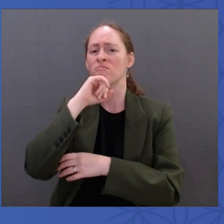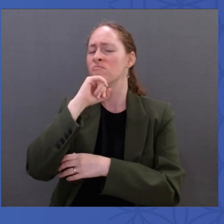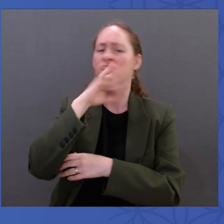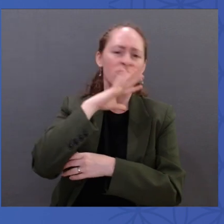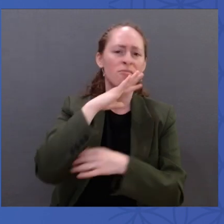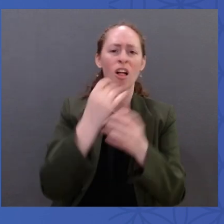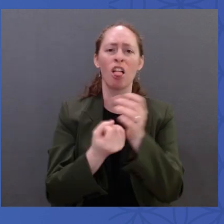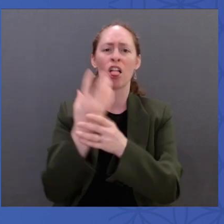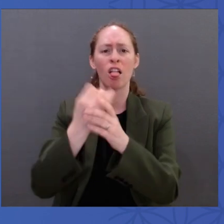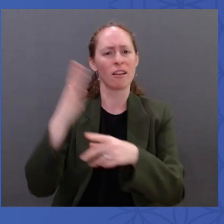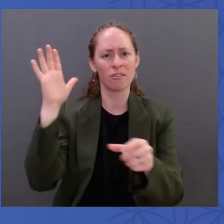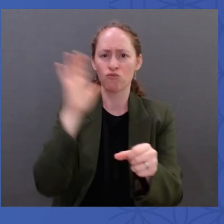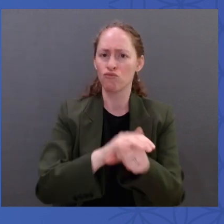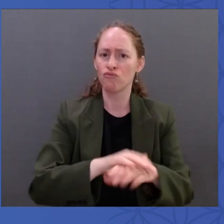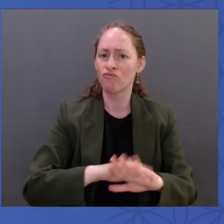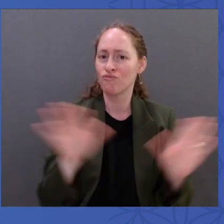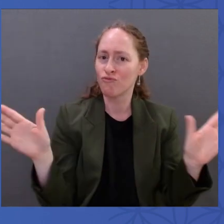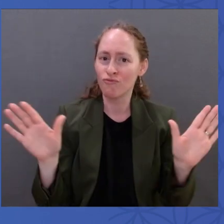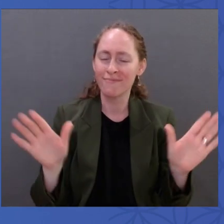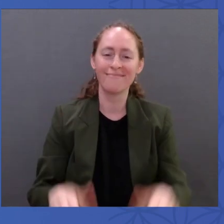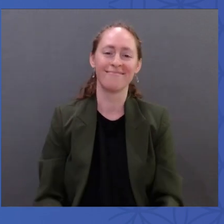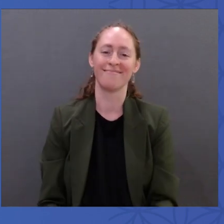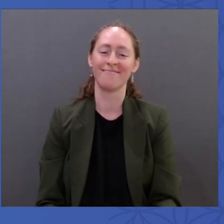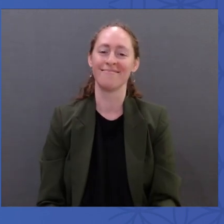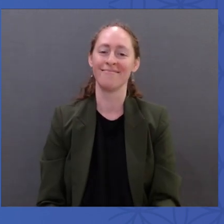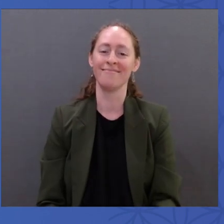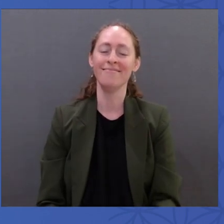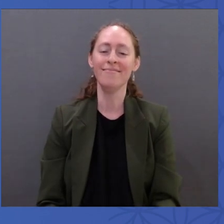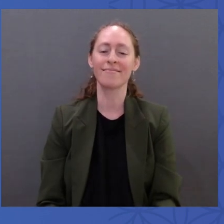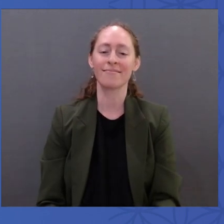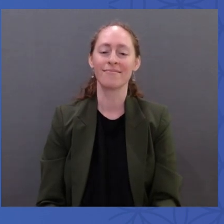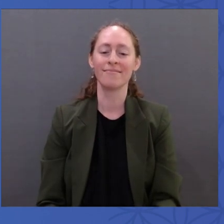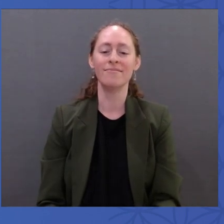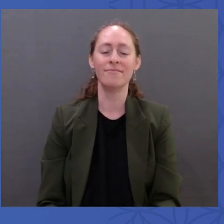First for an effective response to the global supply chain crisis.